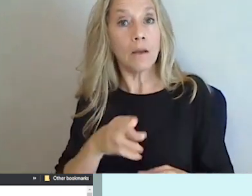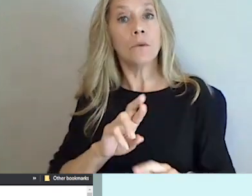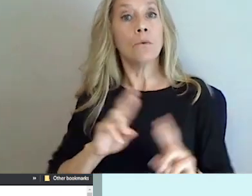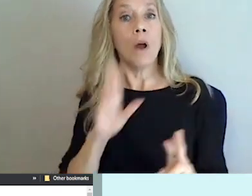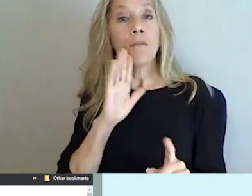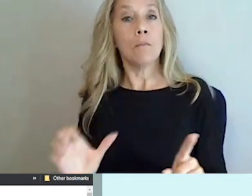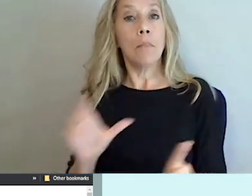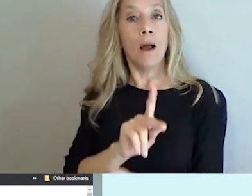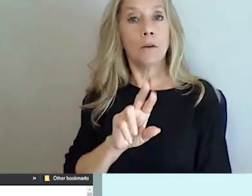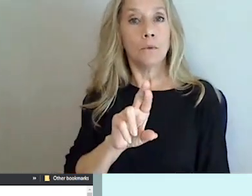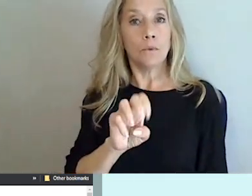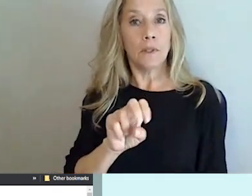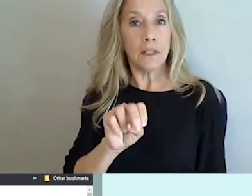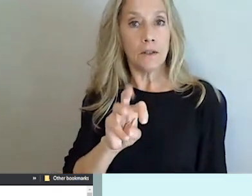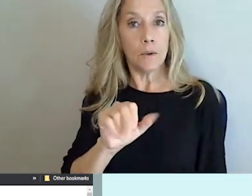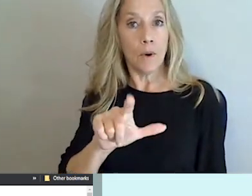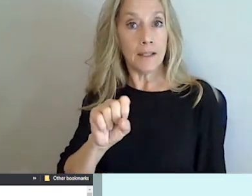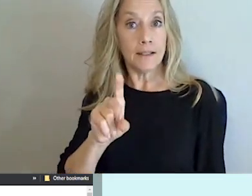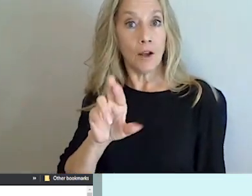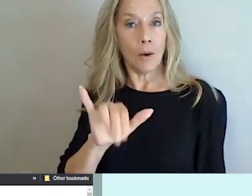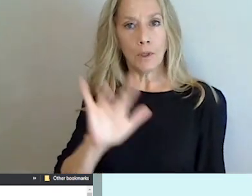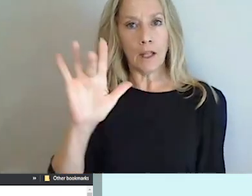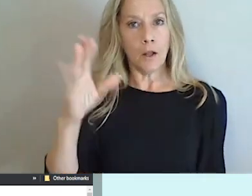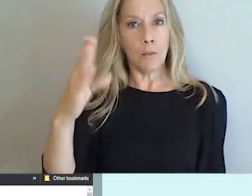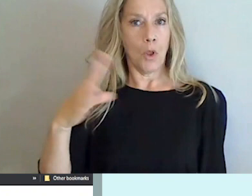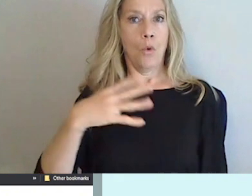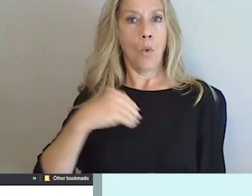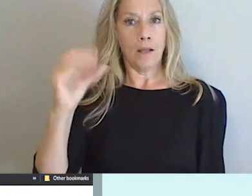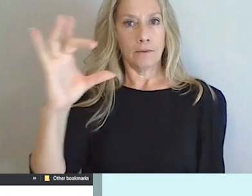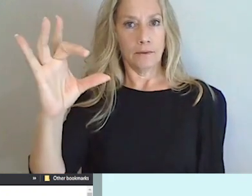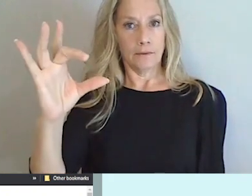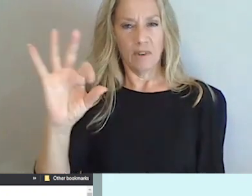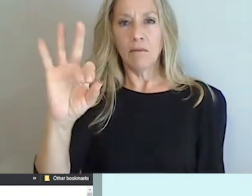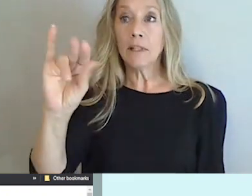the Renewal Summary Page, click the blue and white circle under Finish in the Progress Bar.